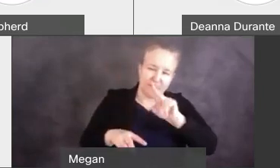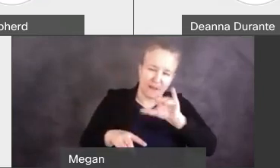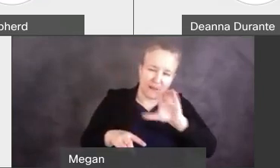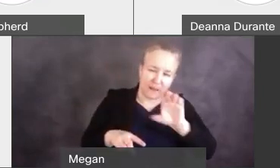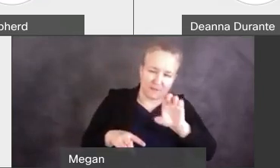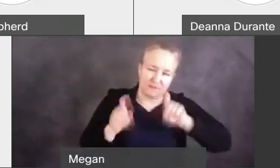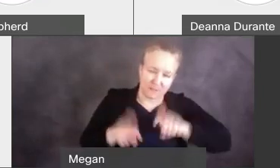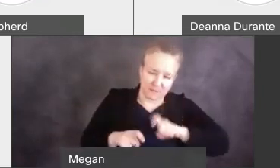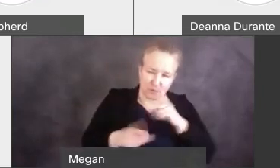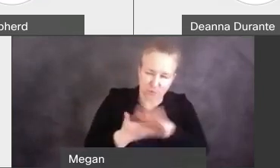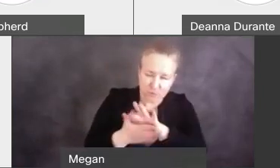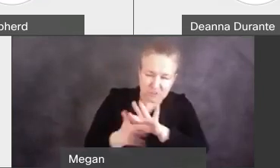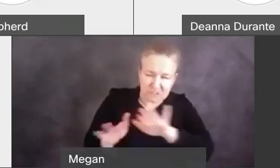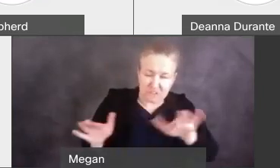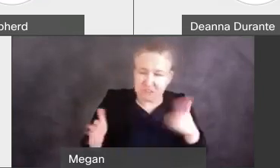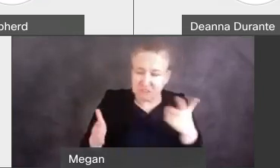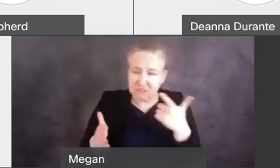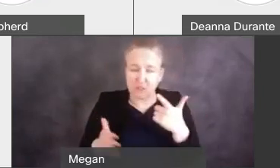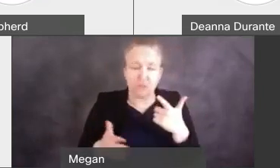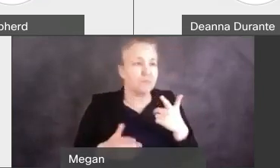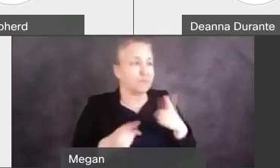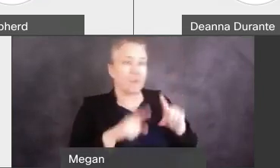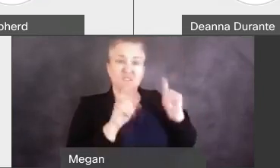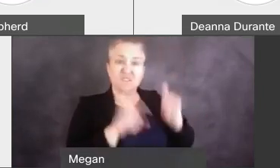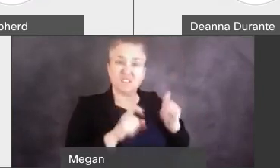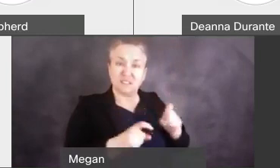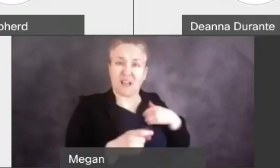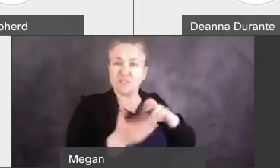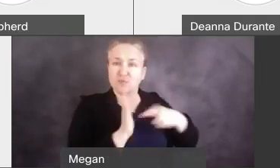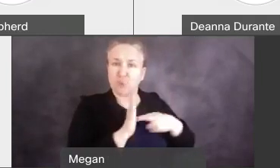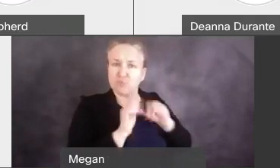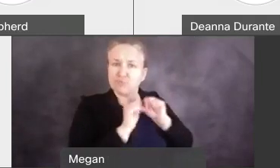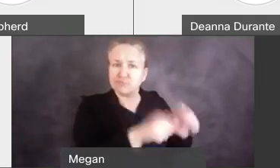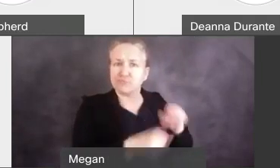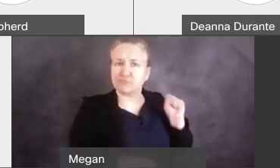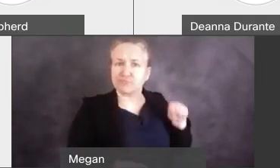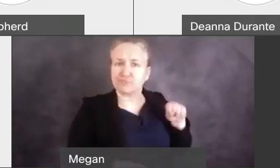[Commissioner Arkoosh] Yeah. Well, I think there'll be a role for this testing for quite a while. And if you do the math